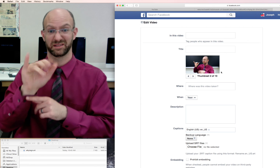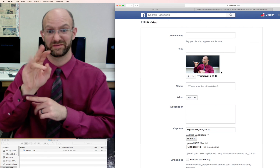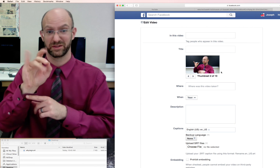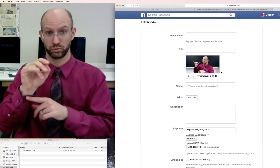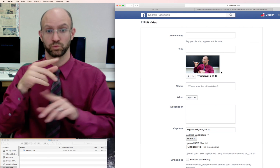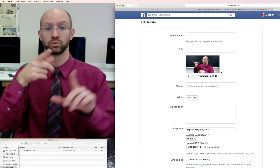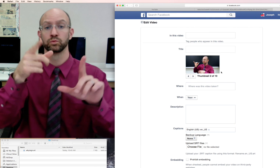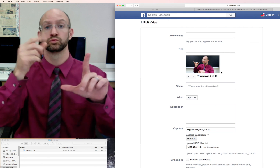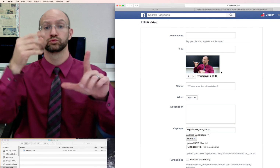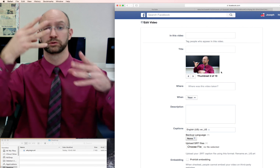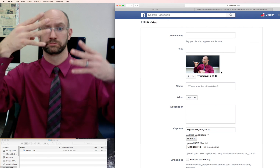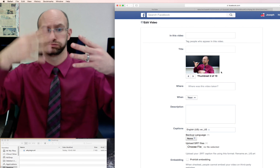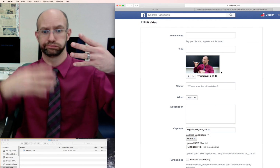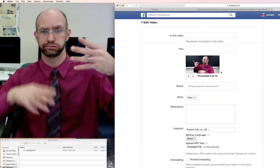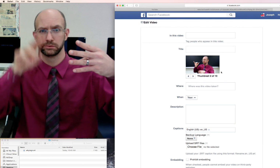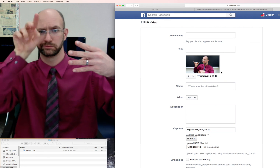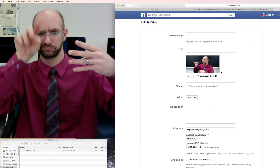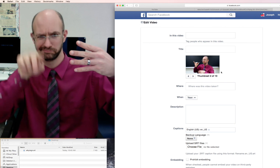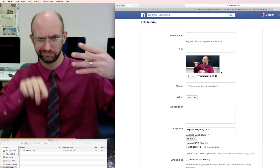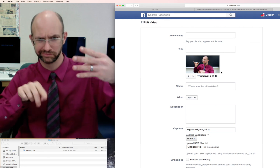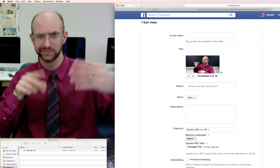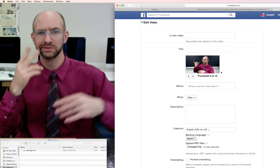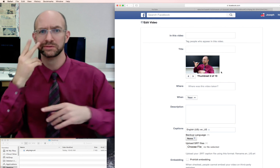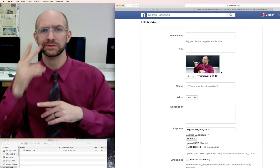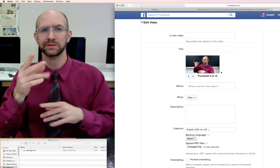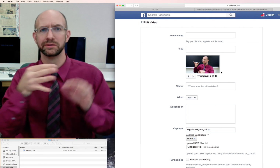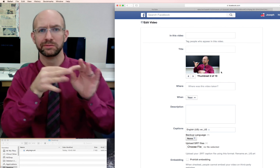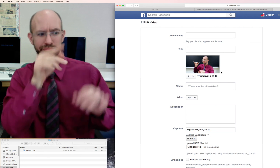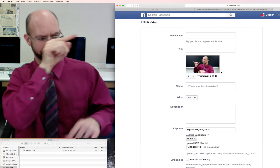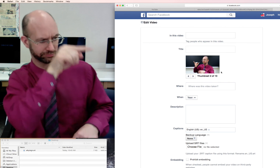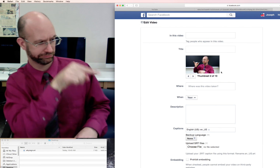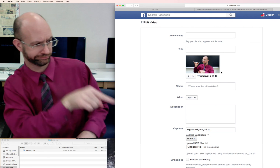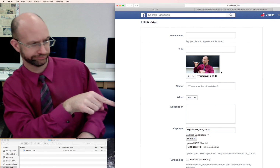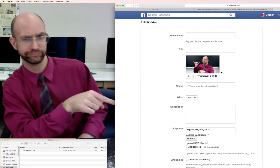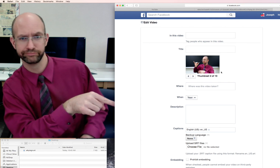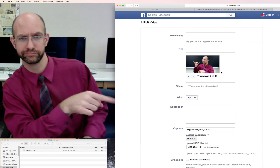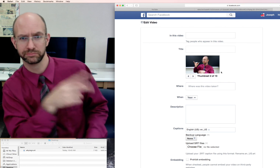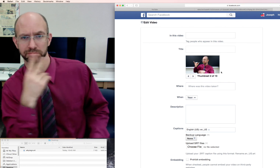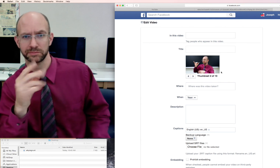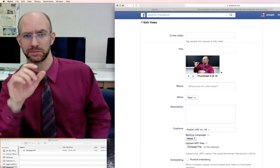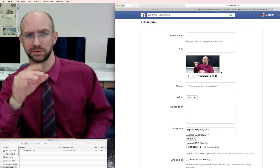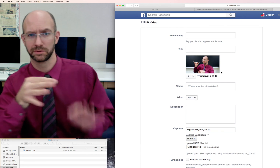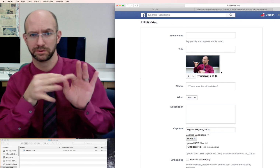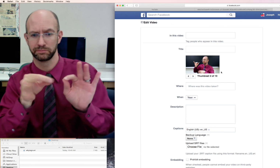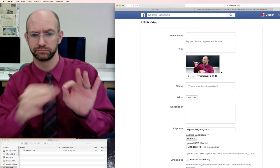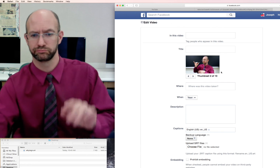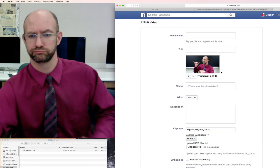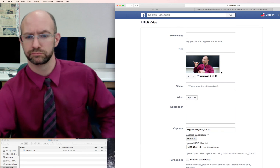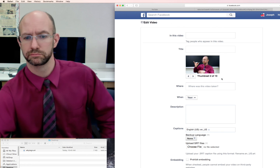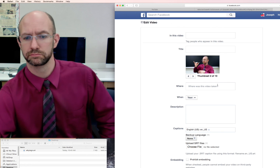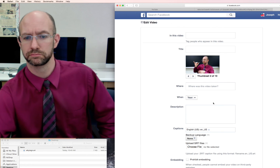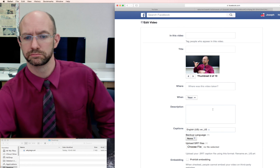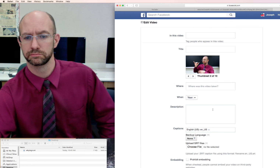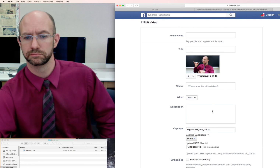What you want to do is to look down on that list and see where it says "Captions."